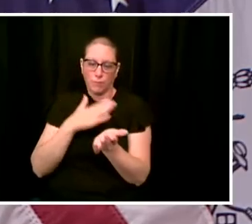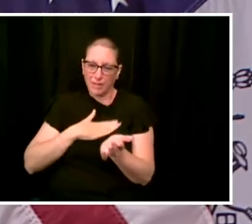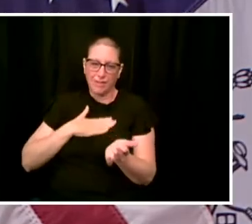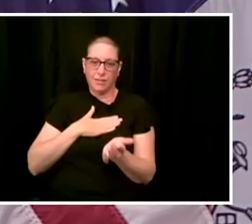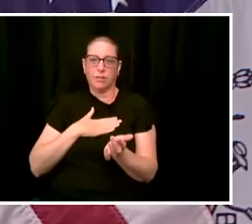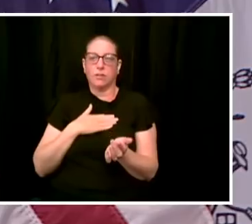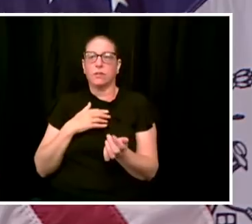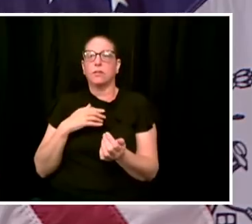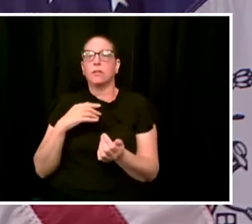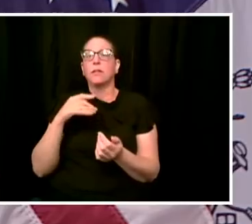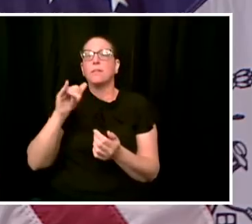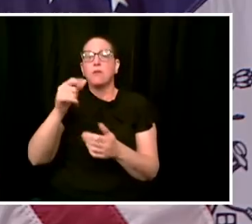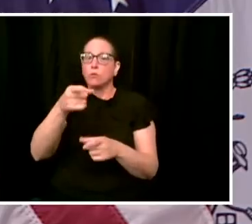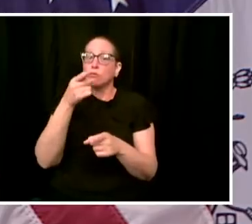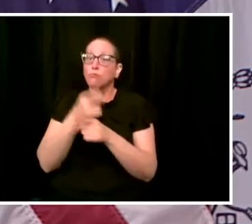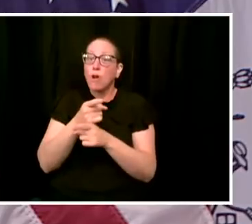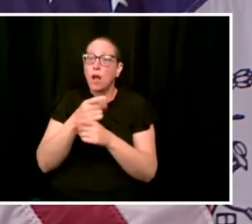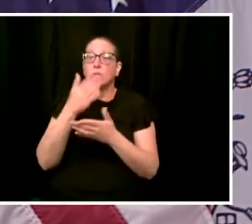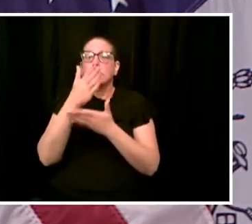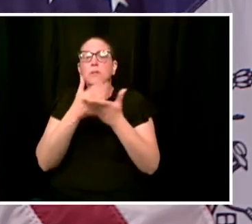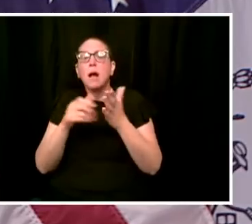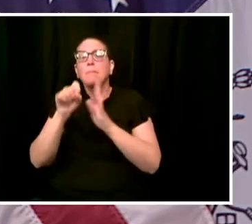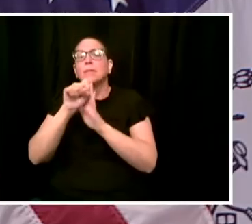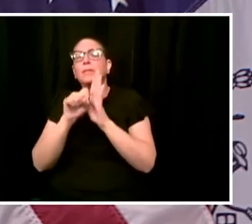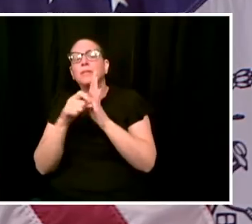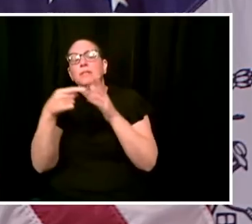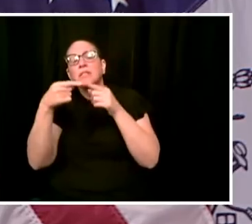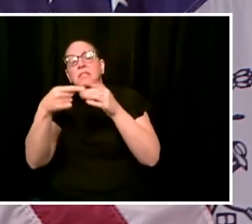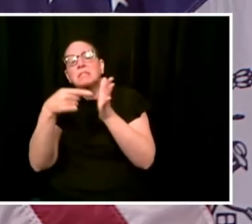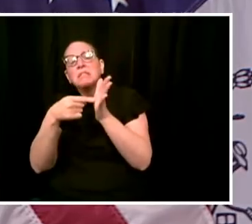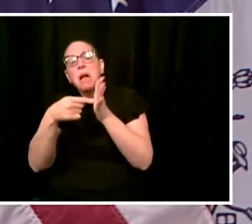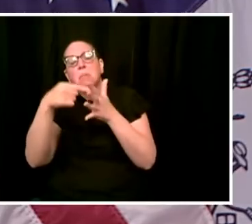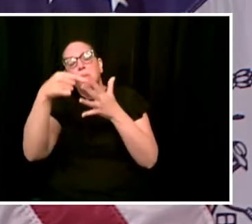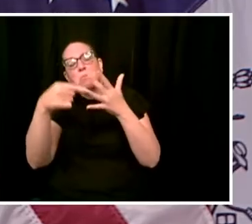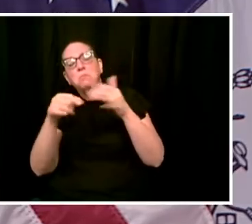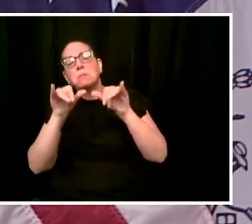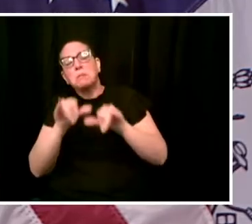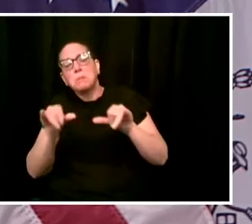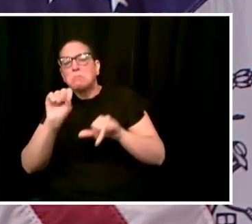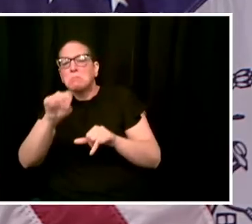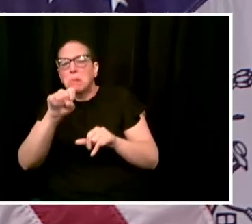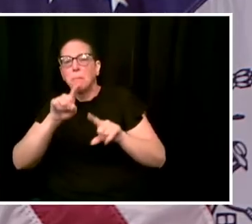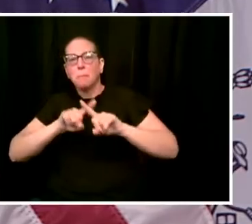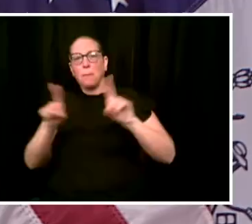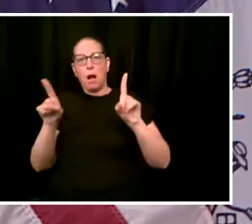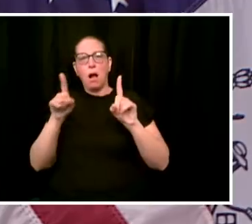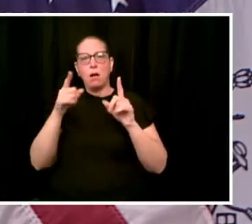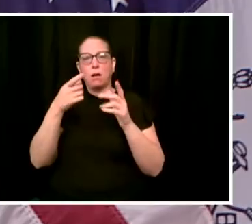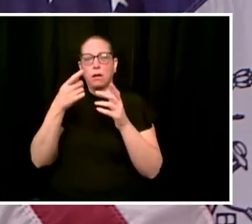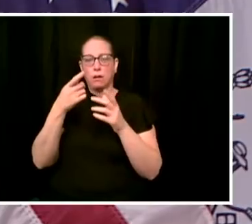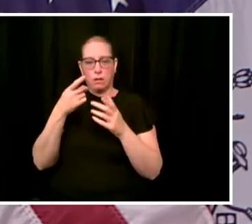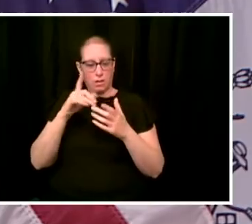SOME OF THESE SYMPTOMS ARE NOT PARTICULARLY UNUSUALIN KIDS, BUT WE'RE IN AN